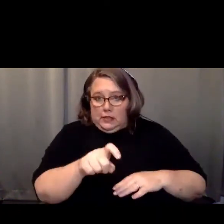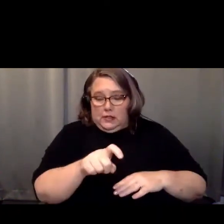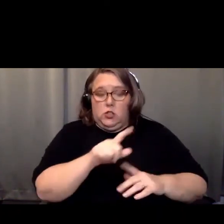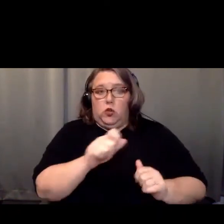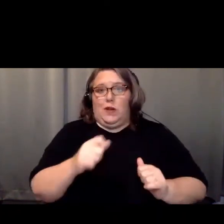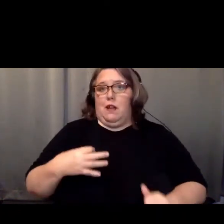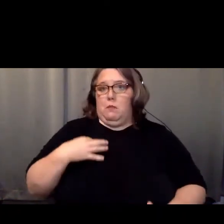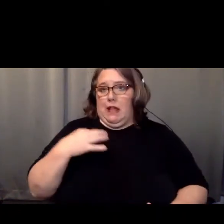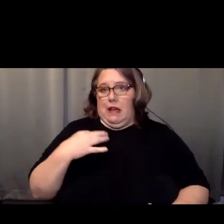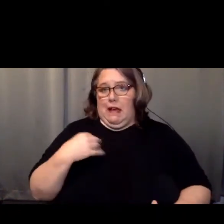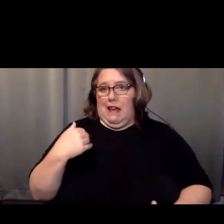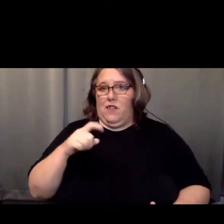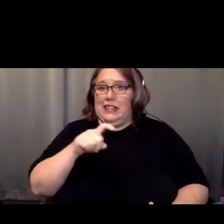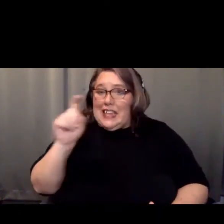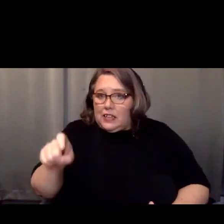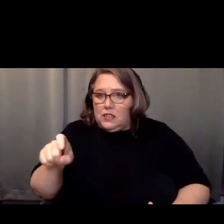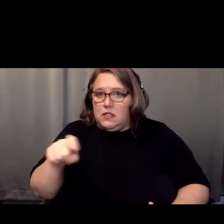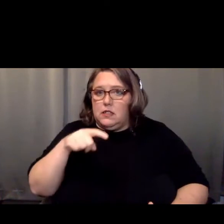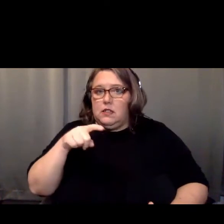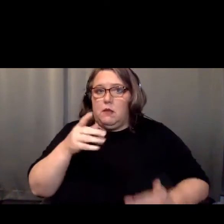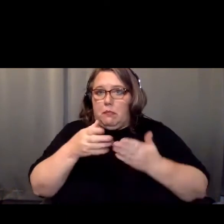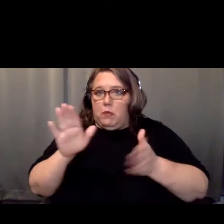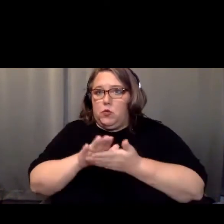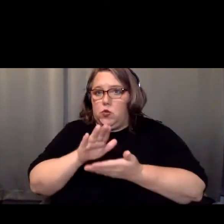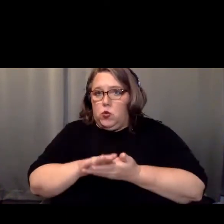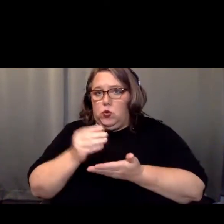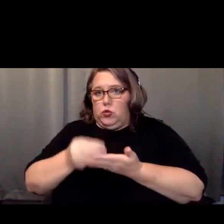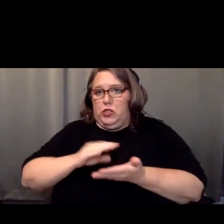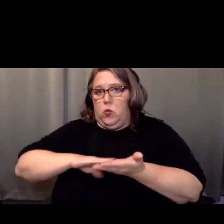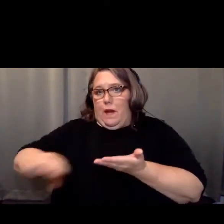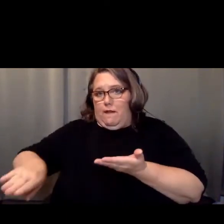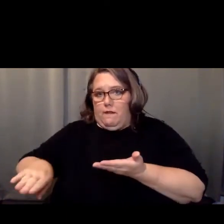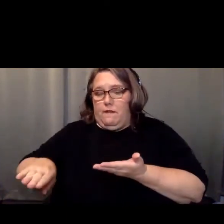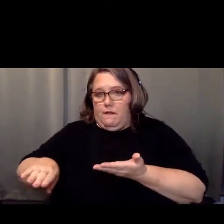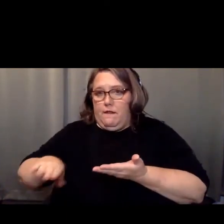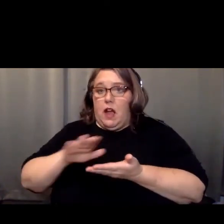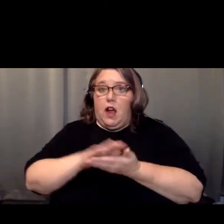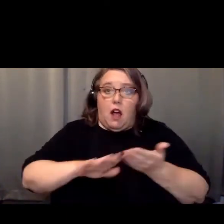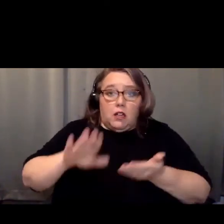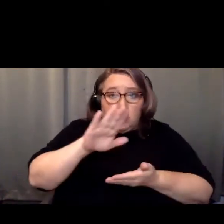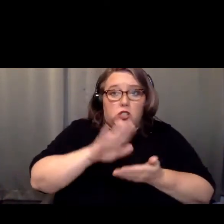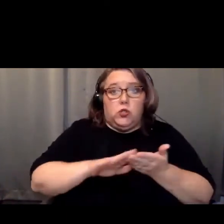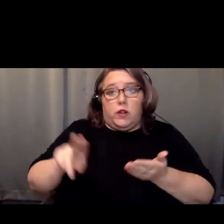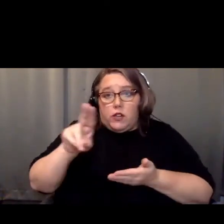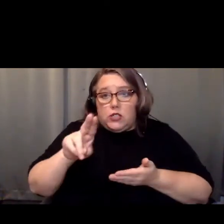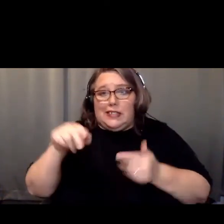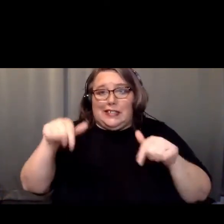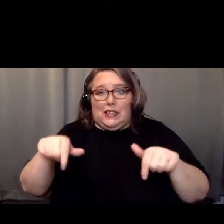your Texas school tuition waived at colleges, universities here in Texas.